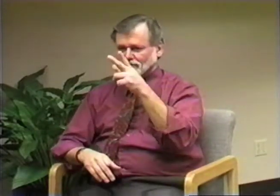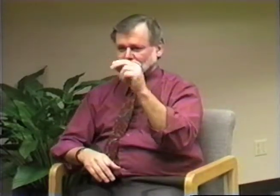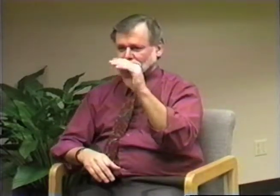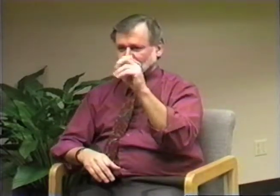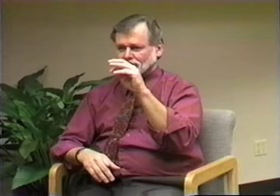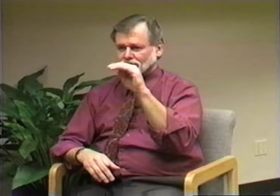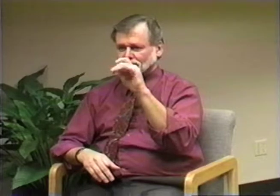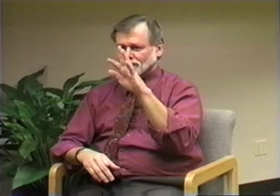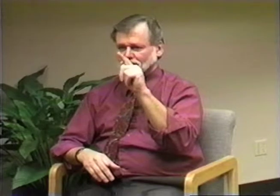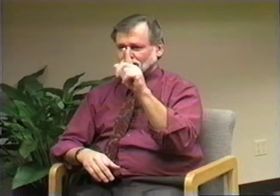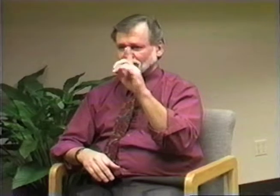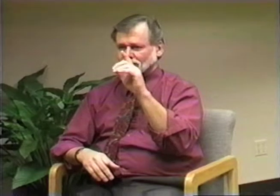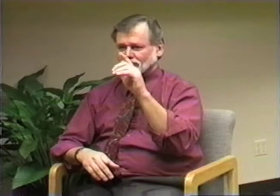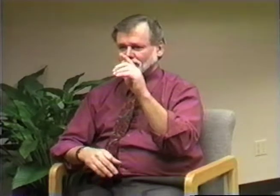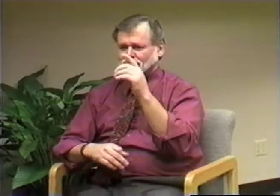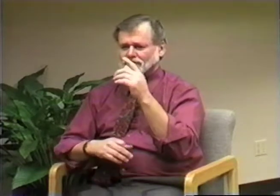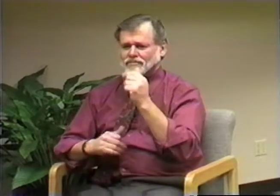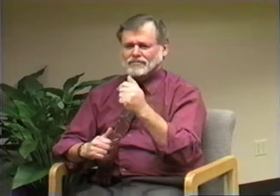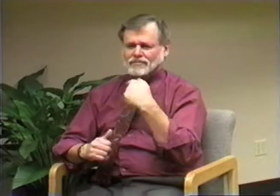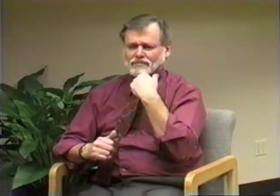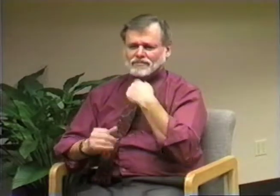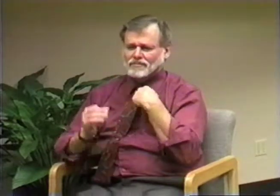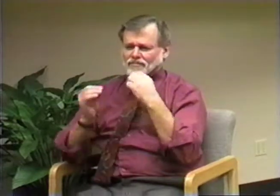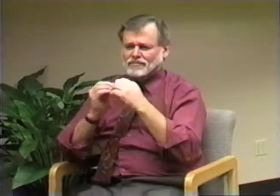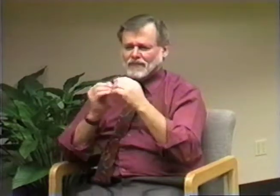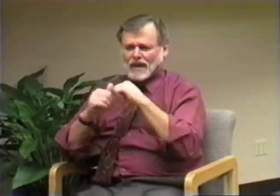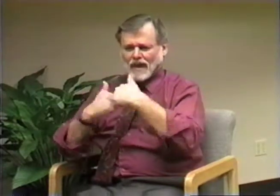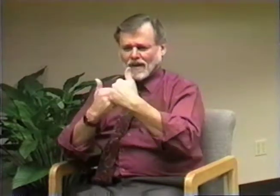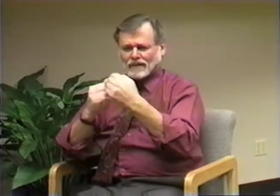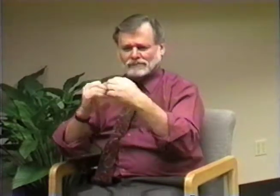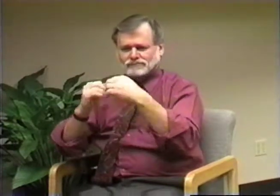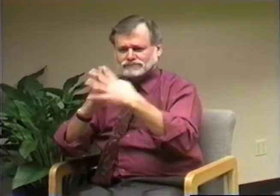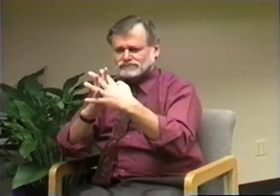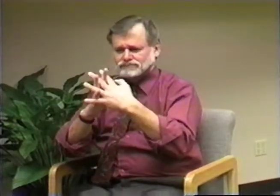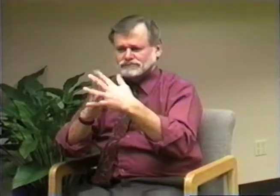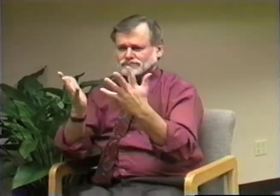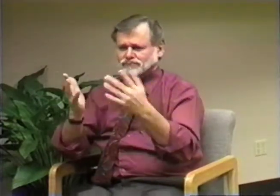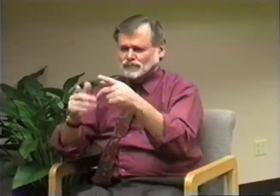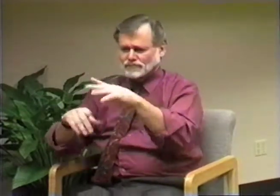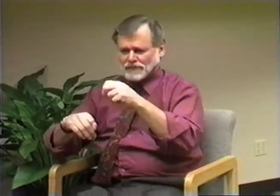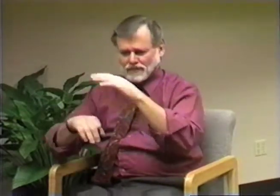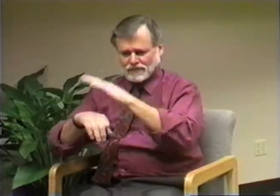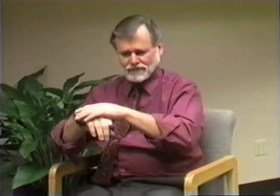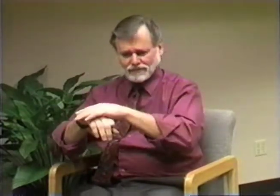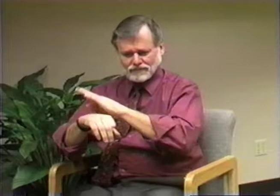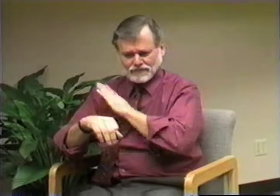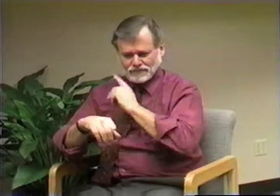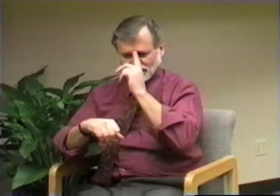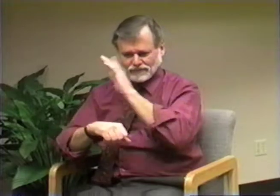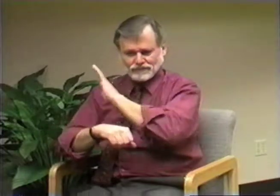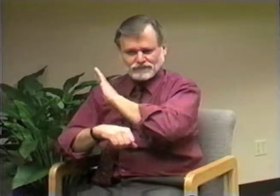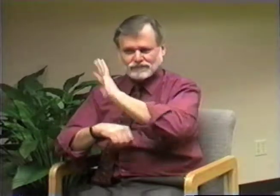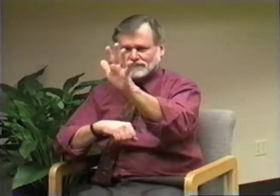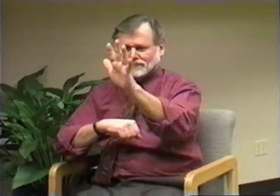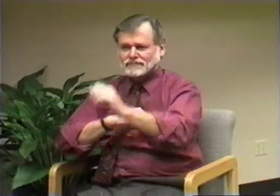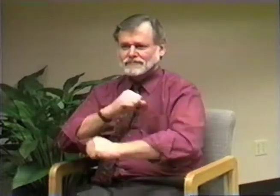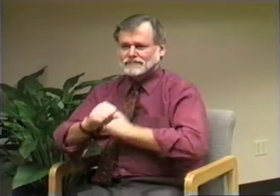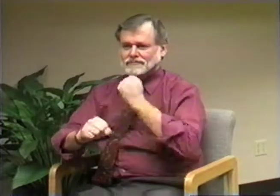for Charles Thompson Hall. Can you tell me a little bit more about how it all got started,